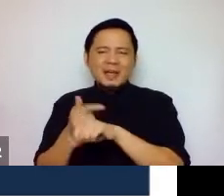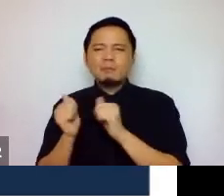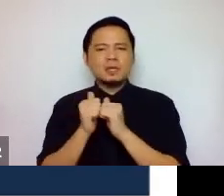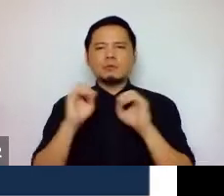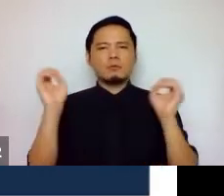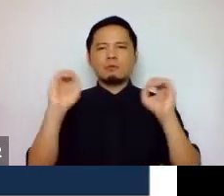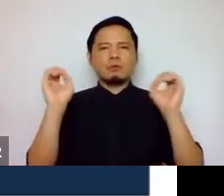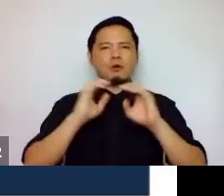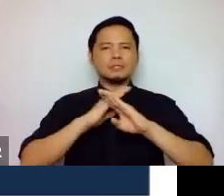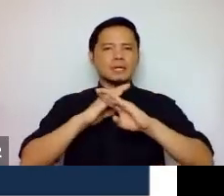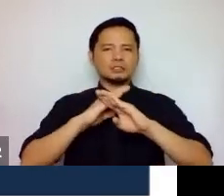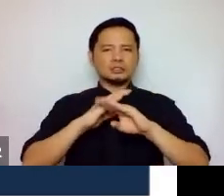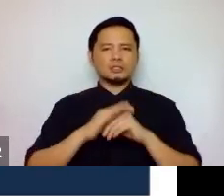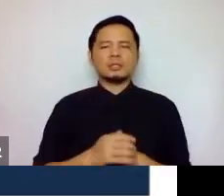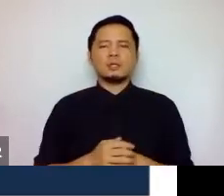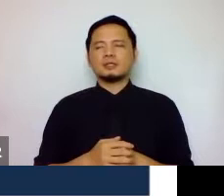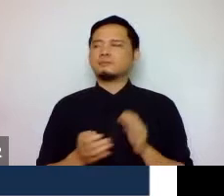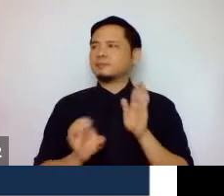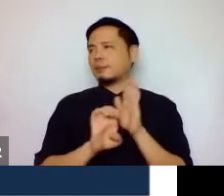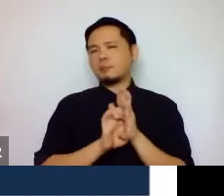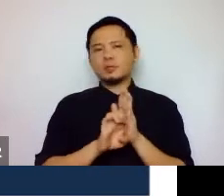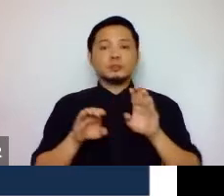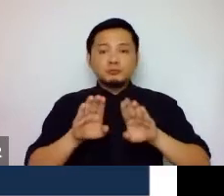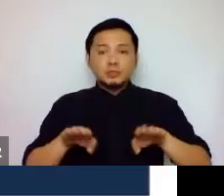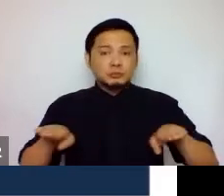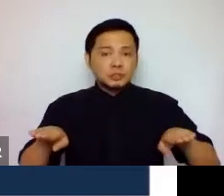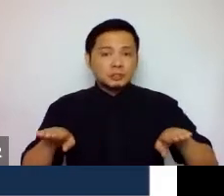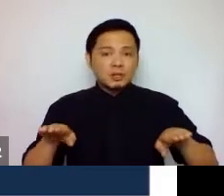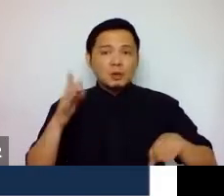Who are they? They are possibly children because they cannot be vaccinated yet.